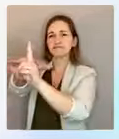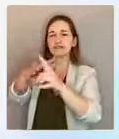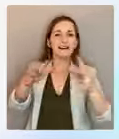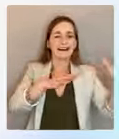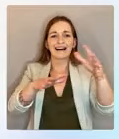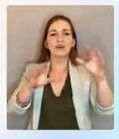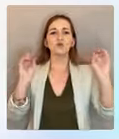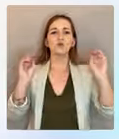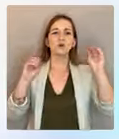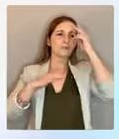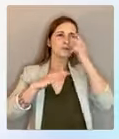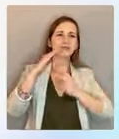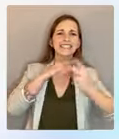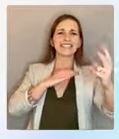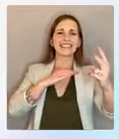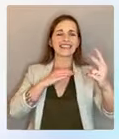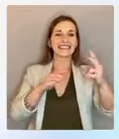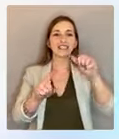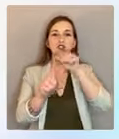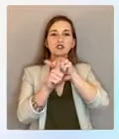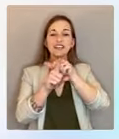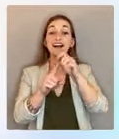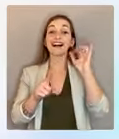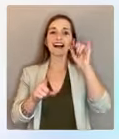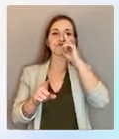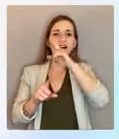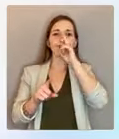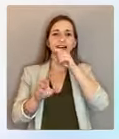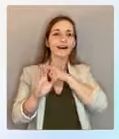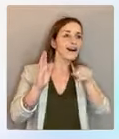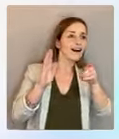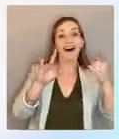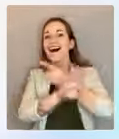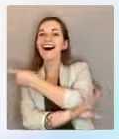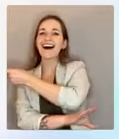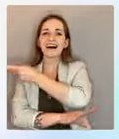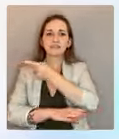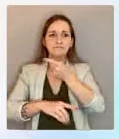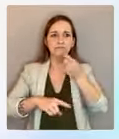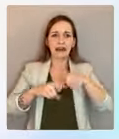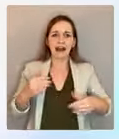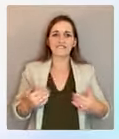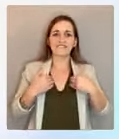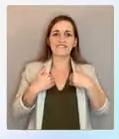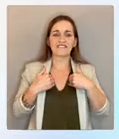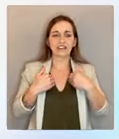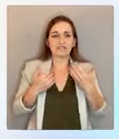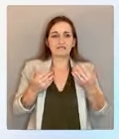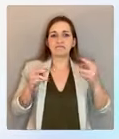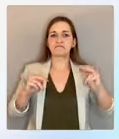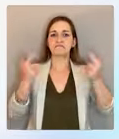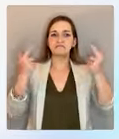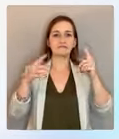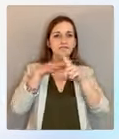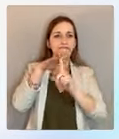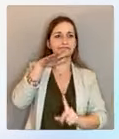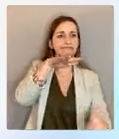that meta game of thinking about where players are and trying to even trick people into thinking you're going in a different direction doesn't really apply you. You lose out on that.